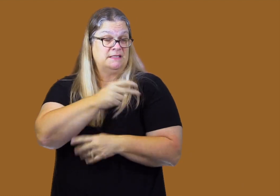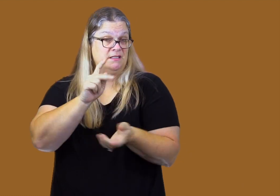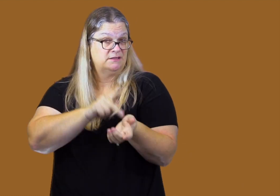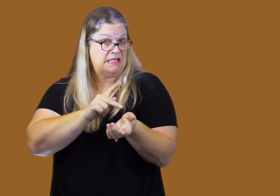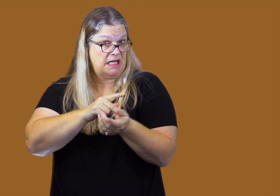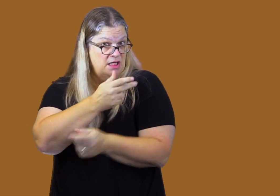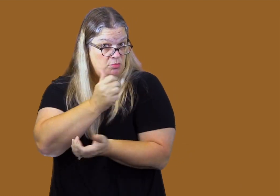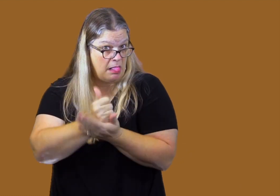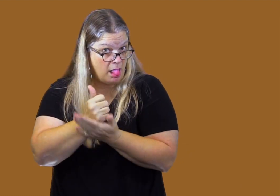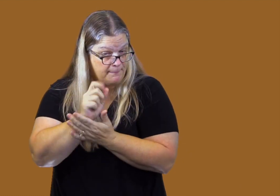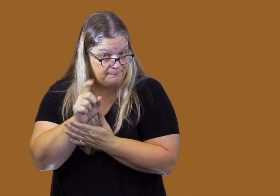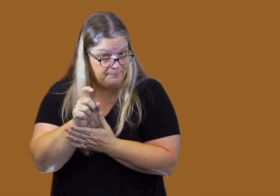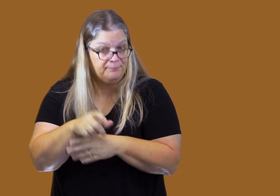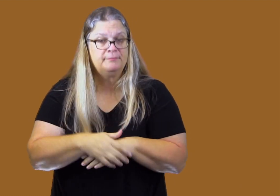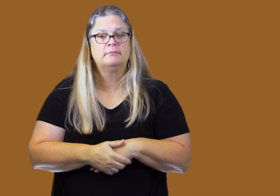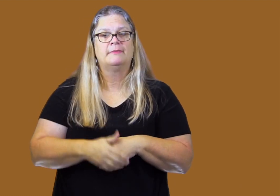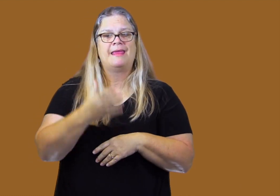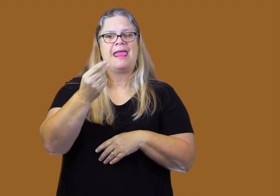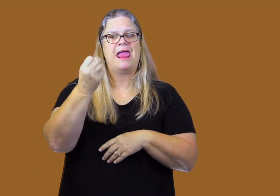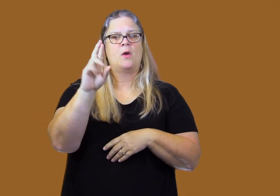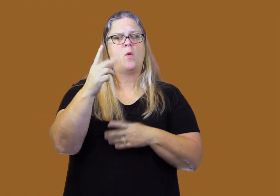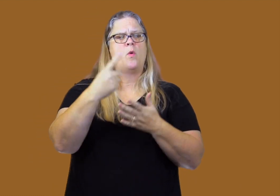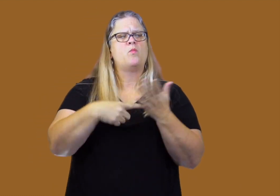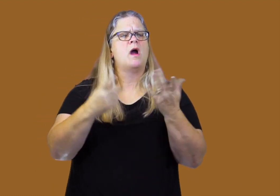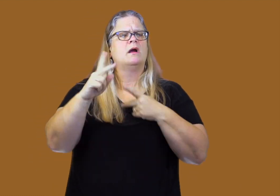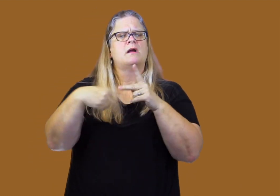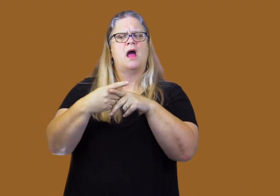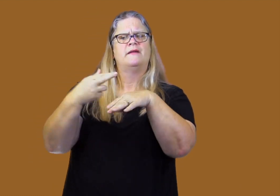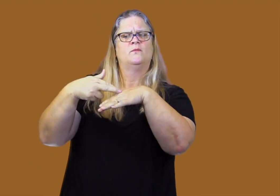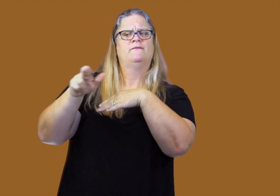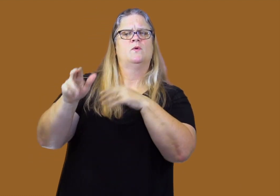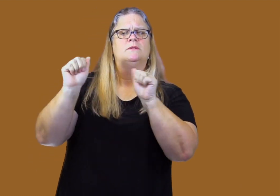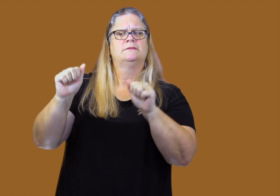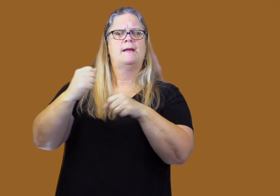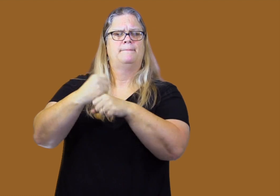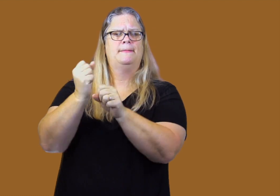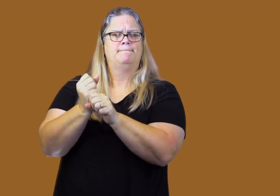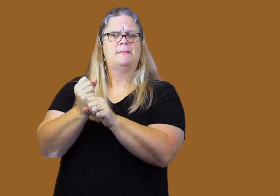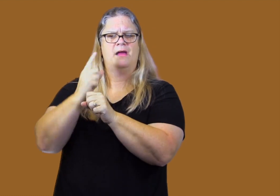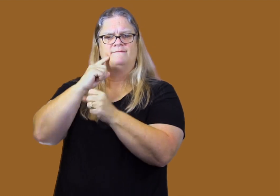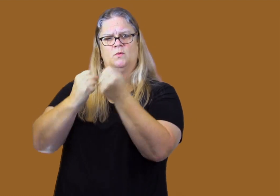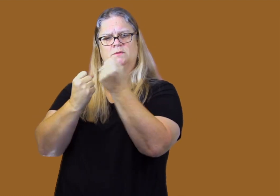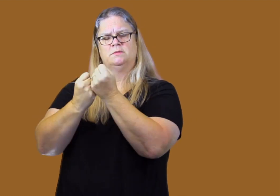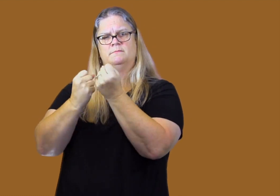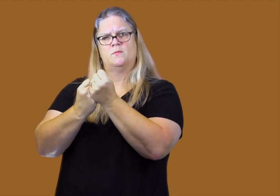Do they need a hospitalization or psychiatric care to help and what sort of referral may need